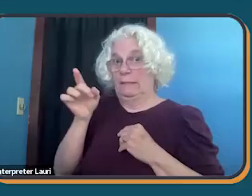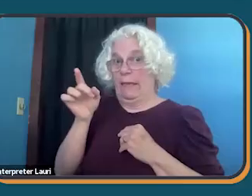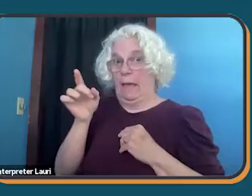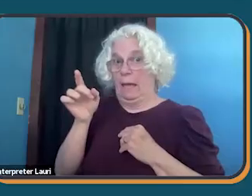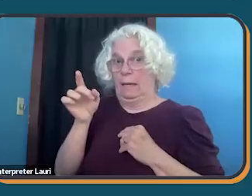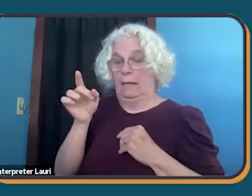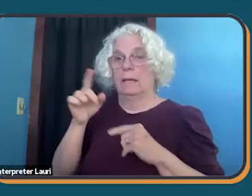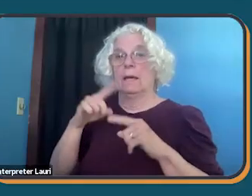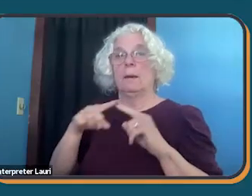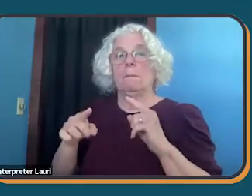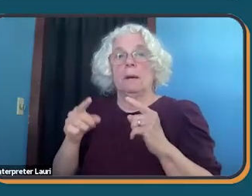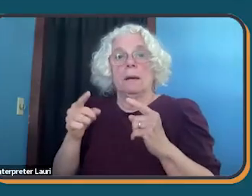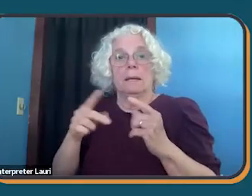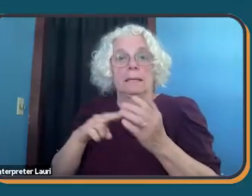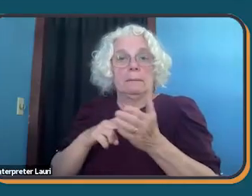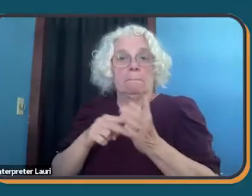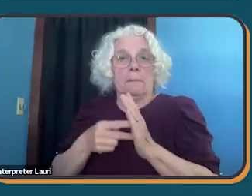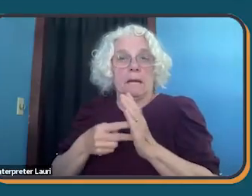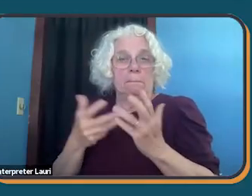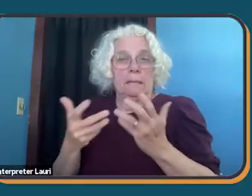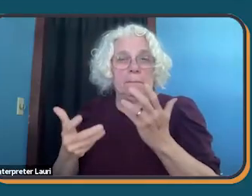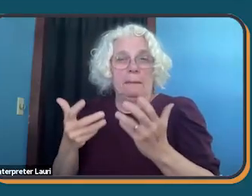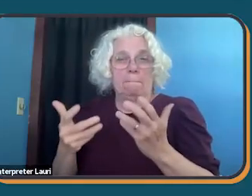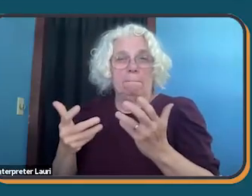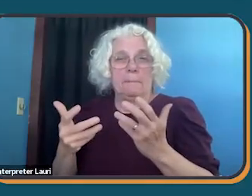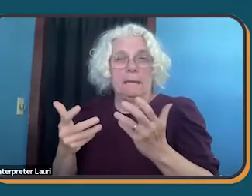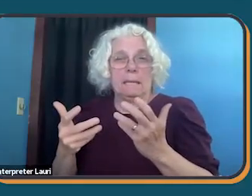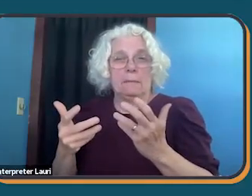slightly sedated. Brooke Cruz: Okay.